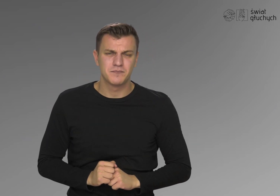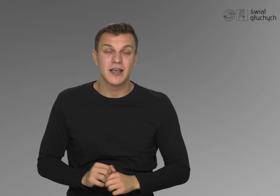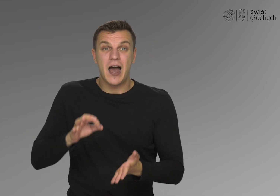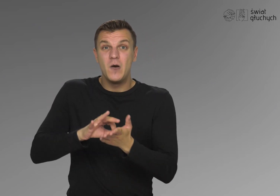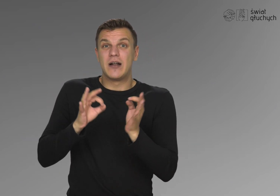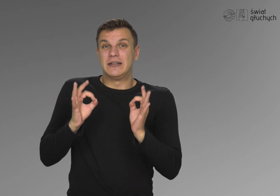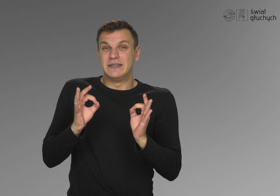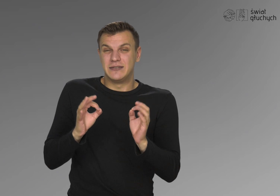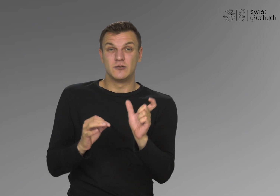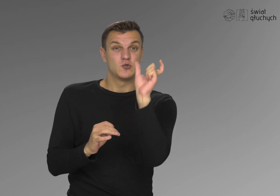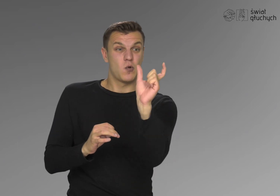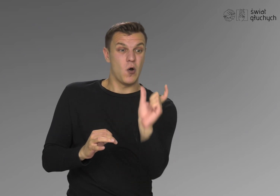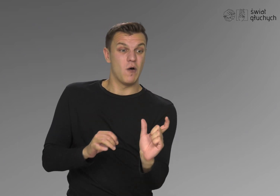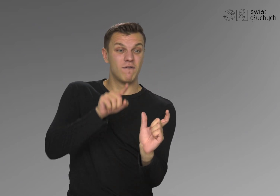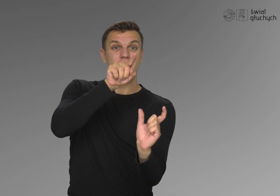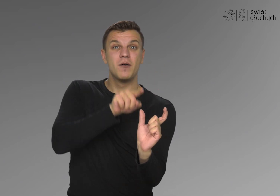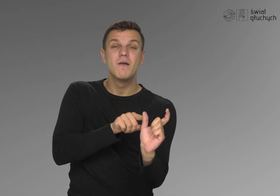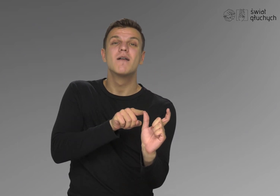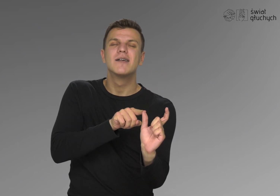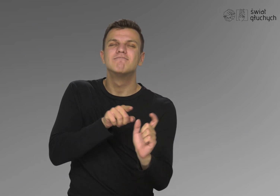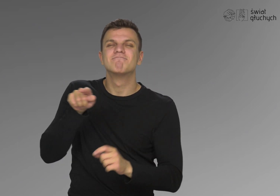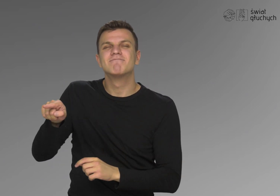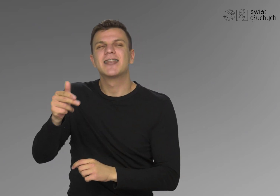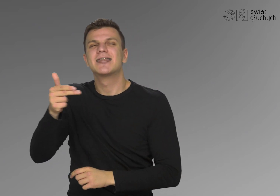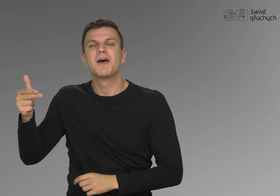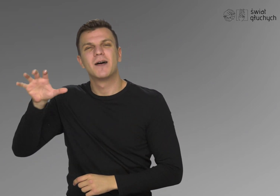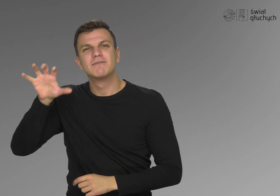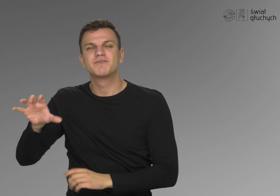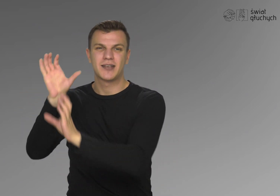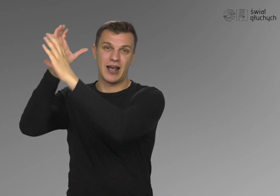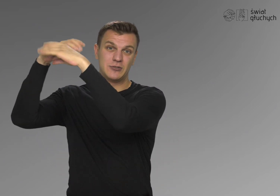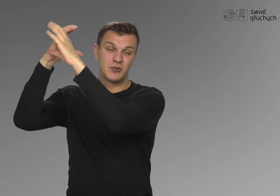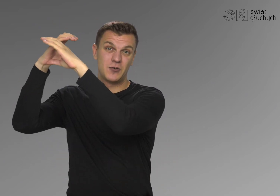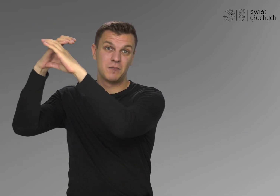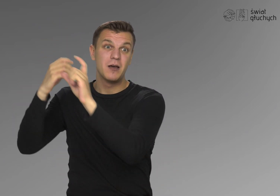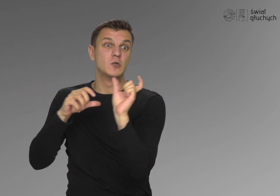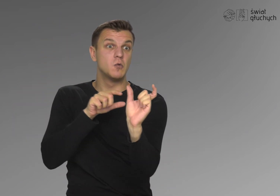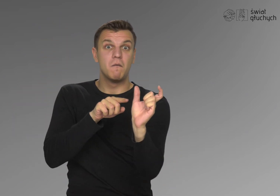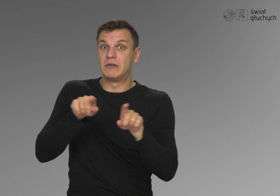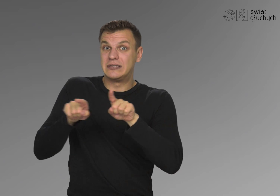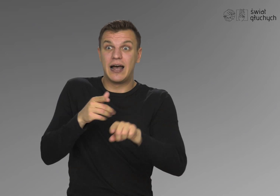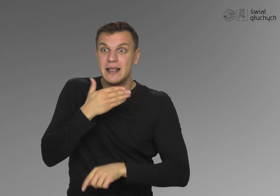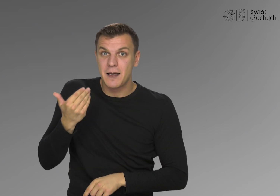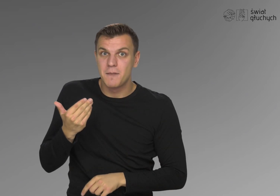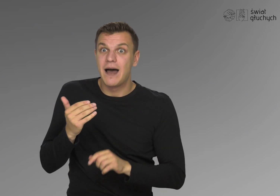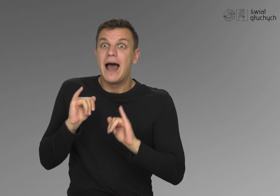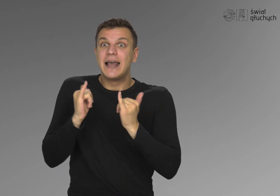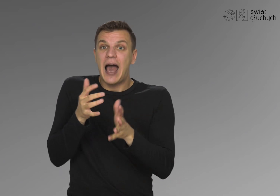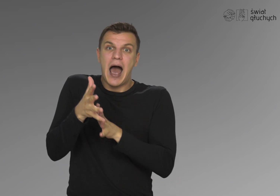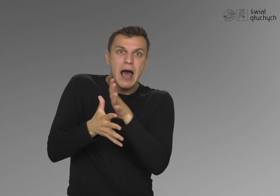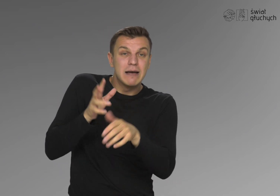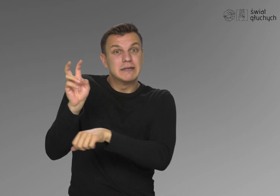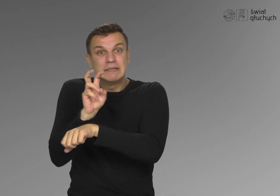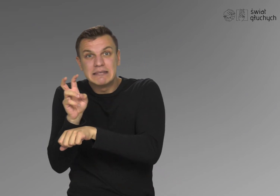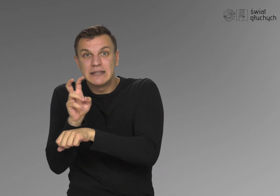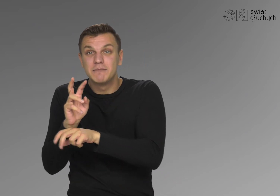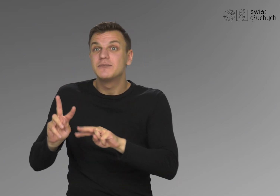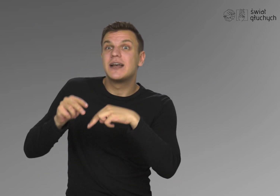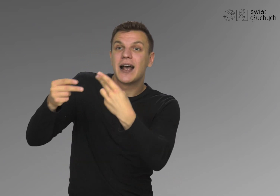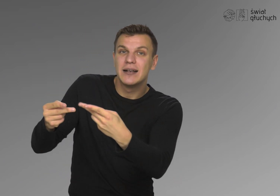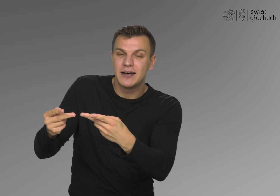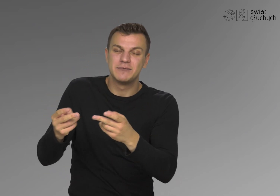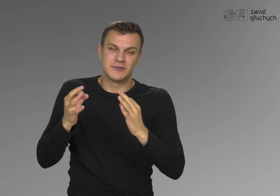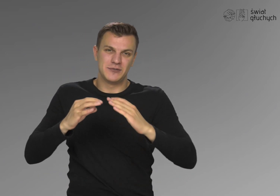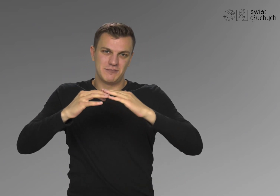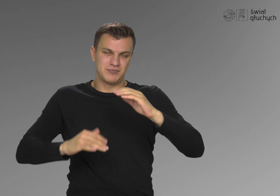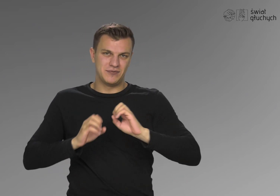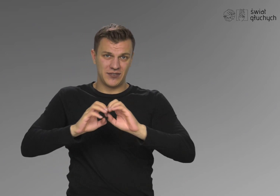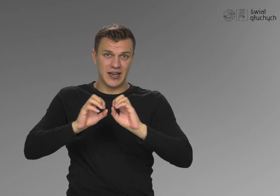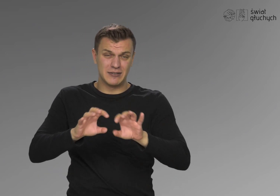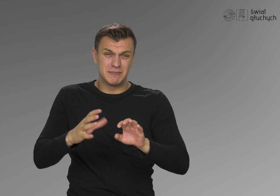And to help me explain this, I'll use signs related to astronomy.